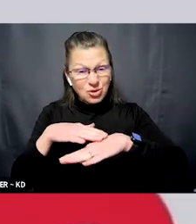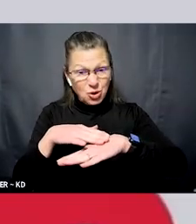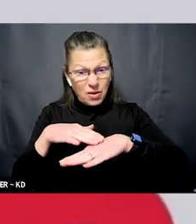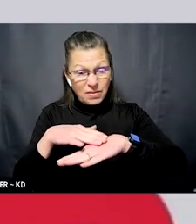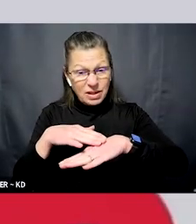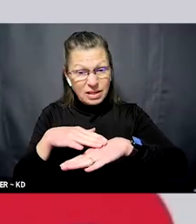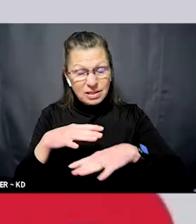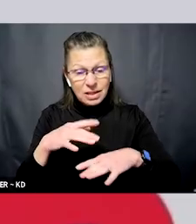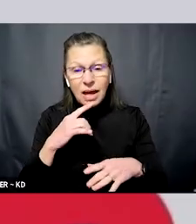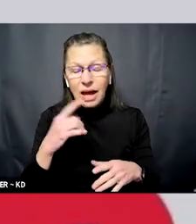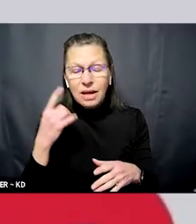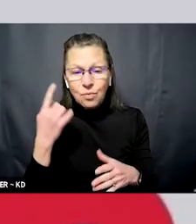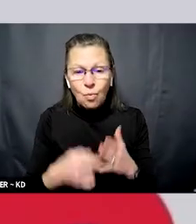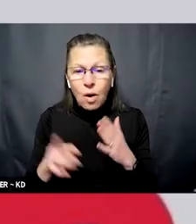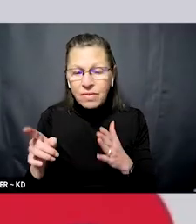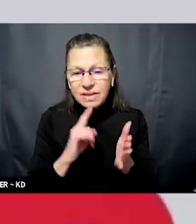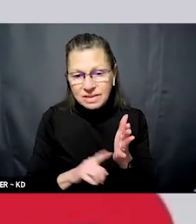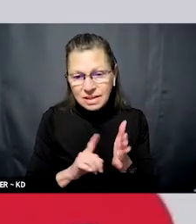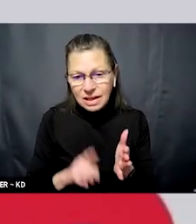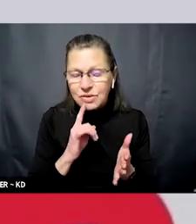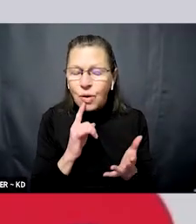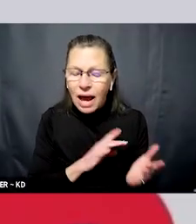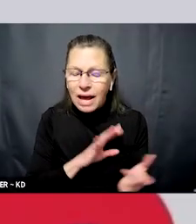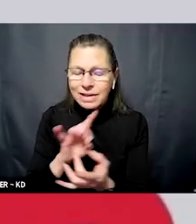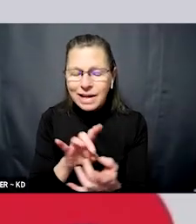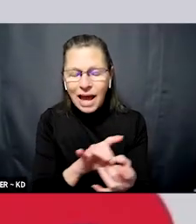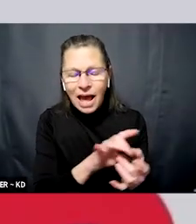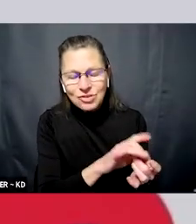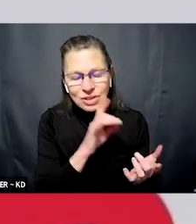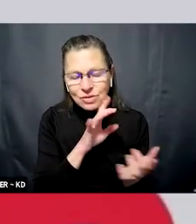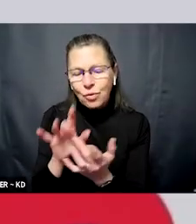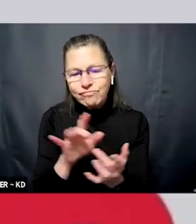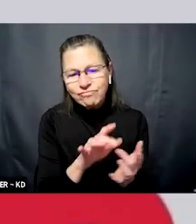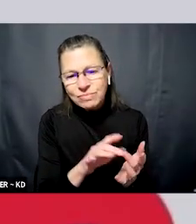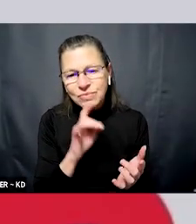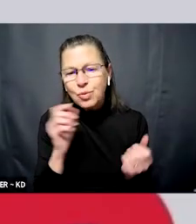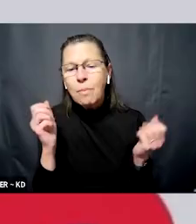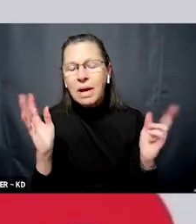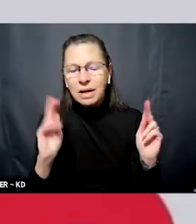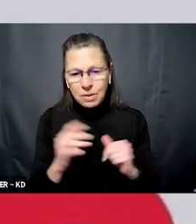connection to a large amount of people. But the first challenge was that a lot of people